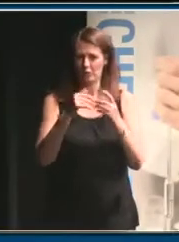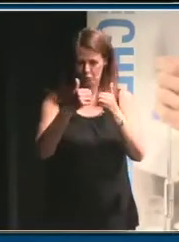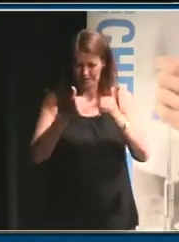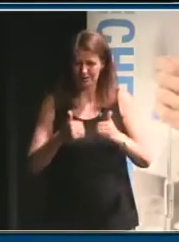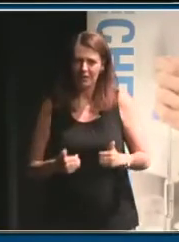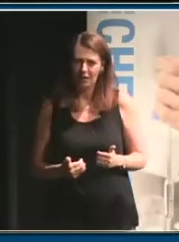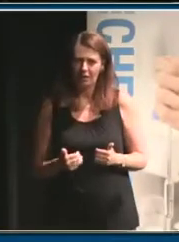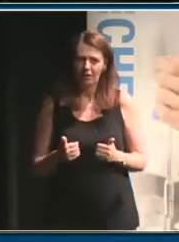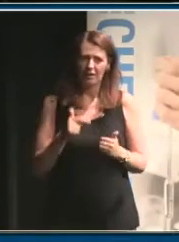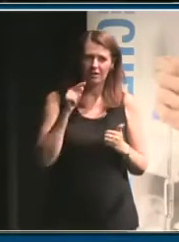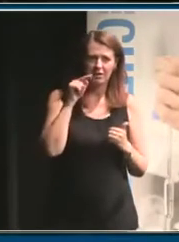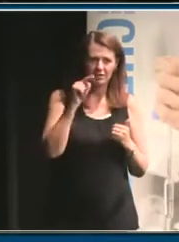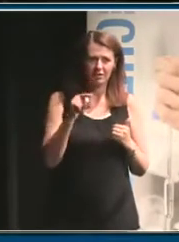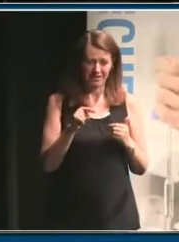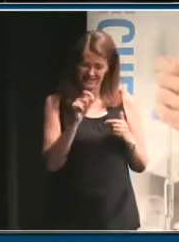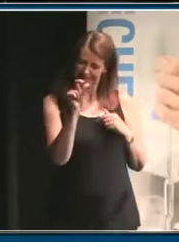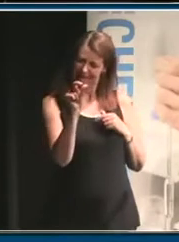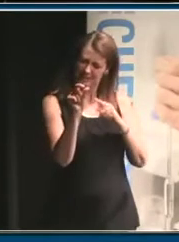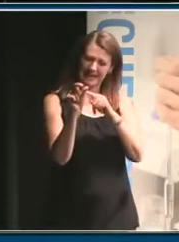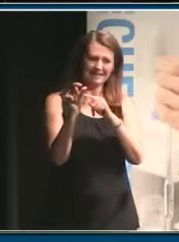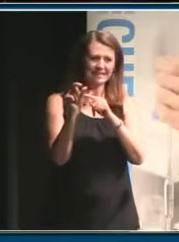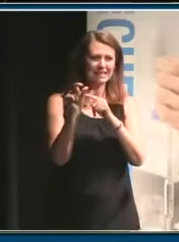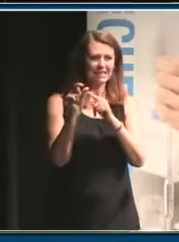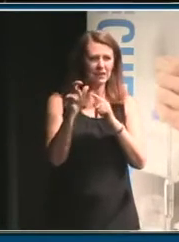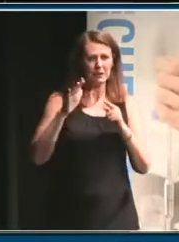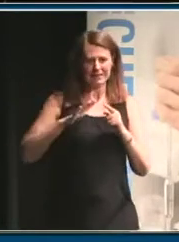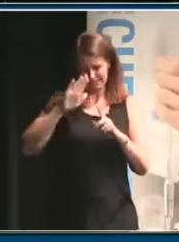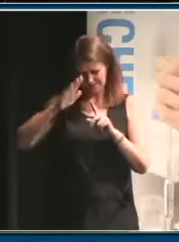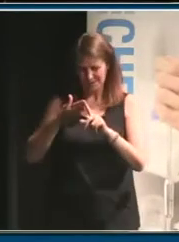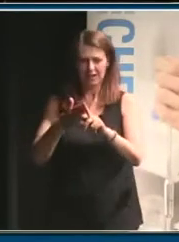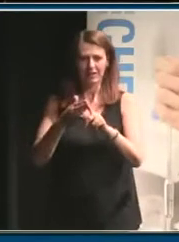no little than that it's just that little part that has to do with the invention of